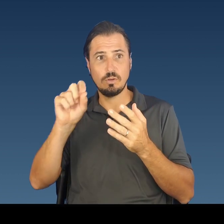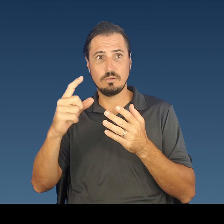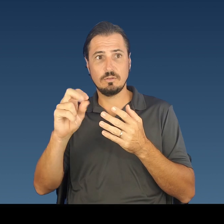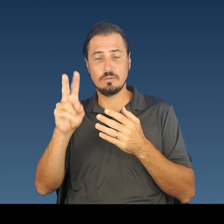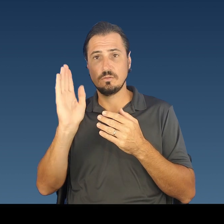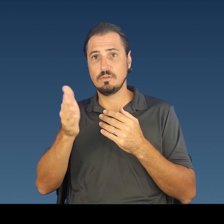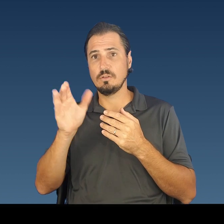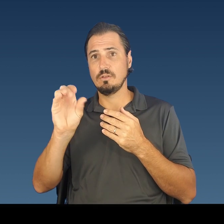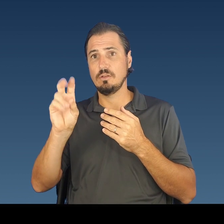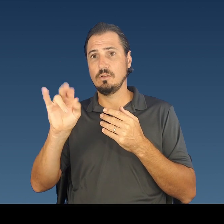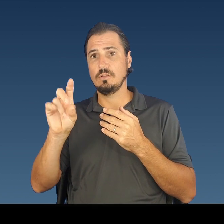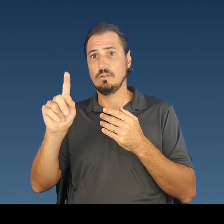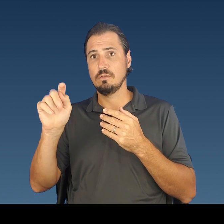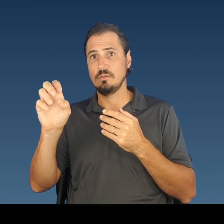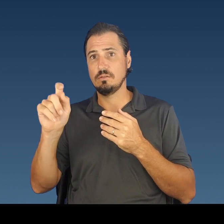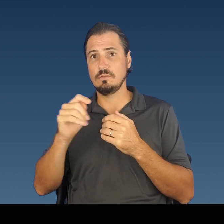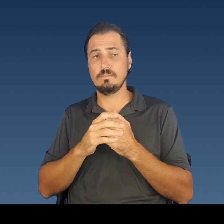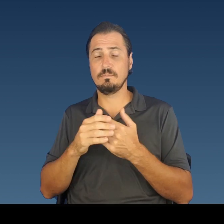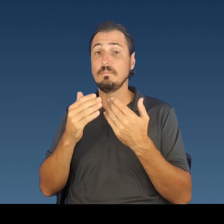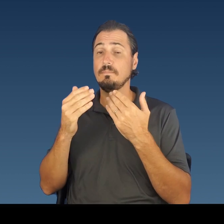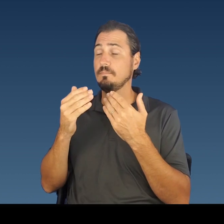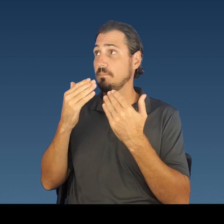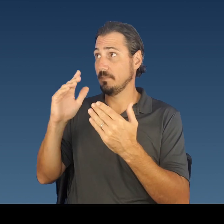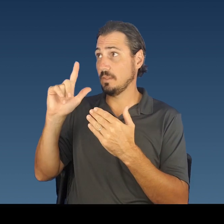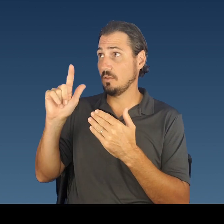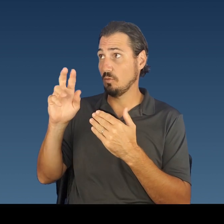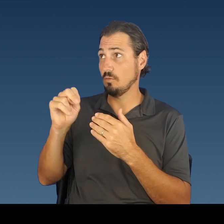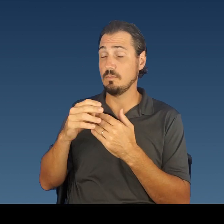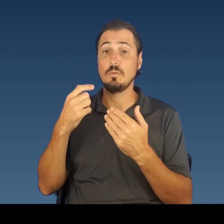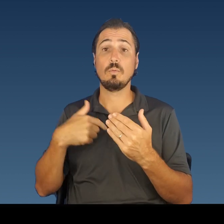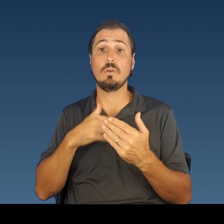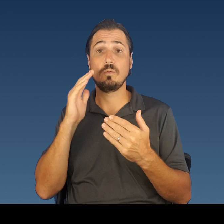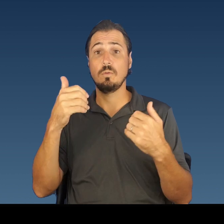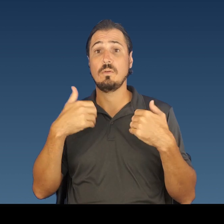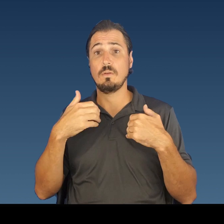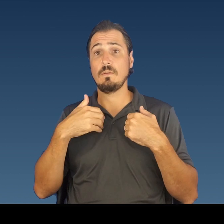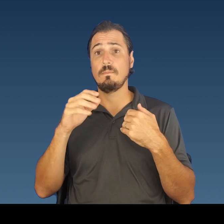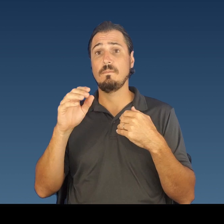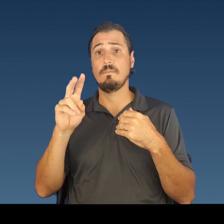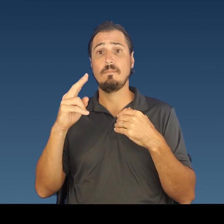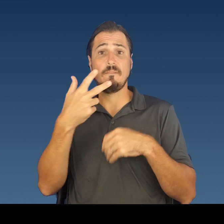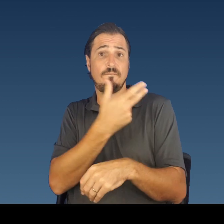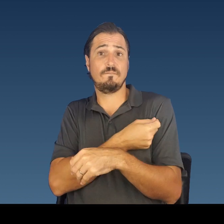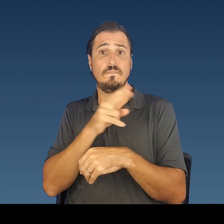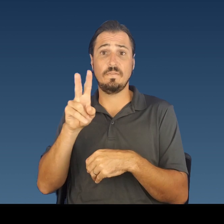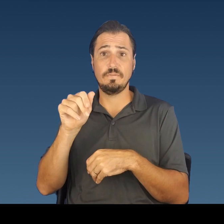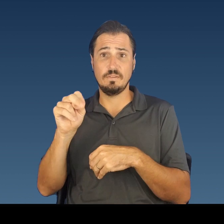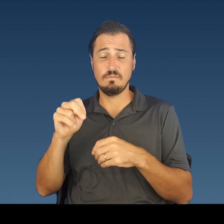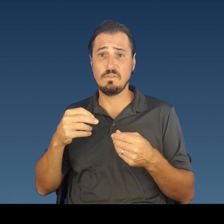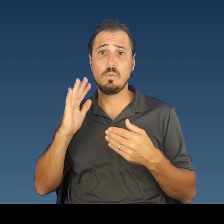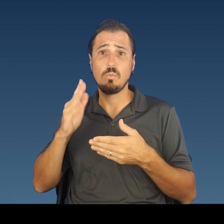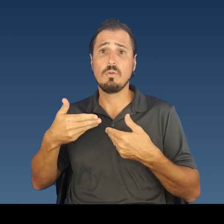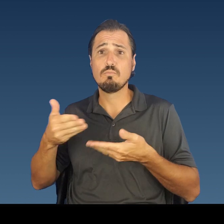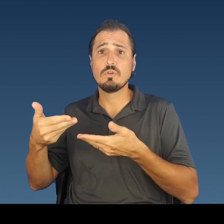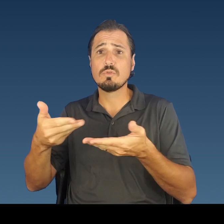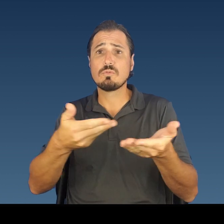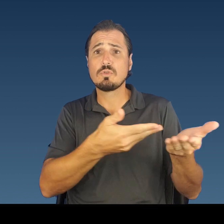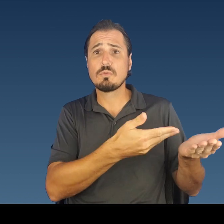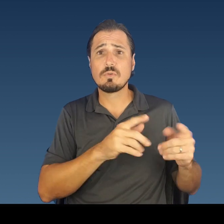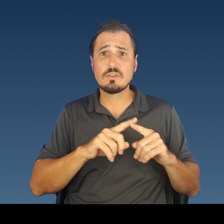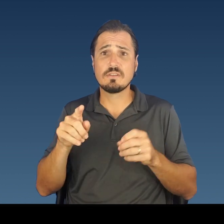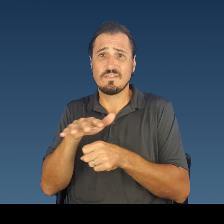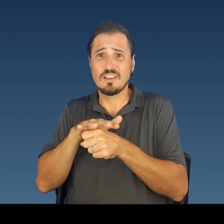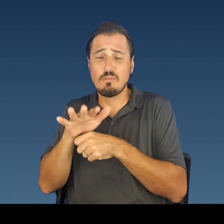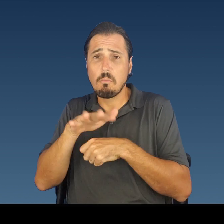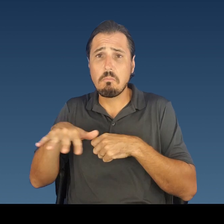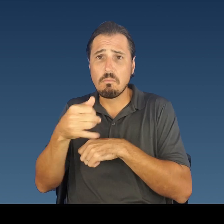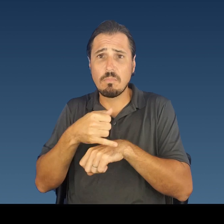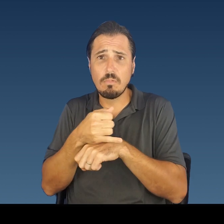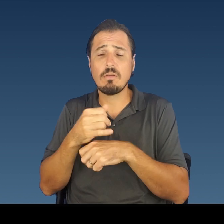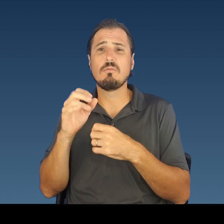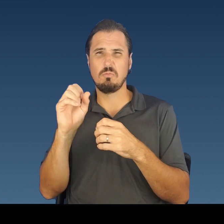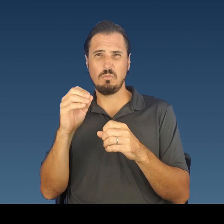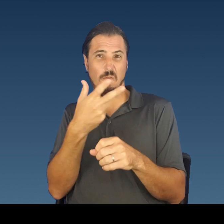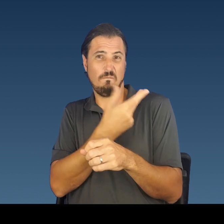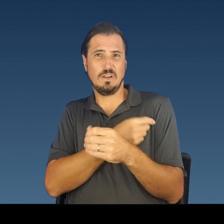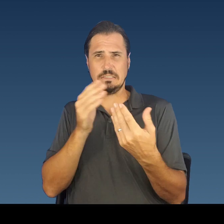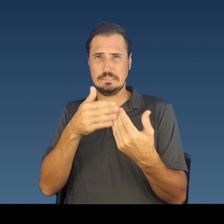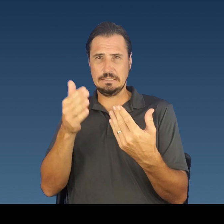Thank you, Lauren. We are bringing the new mobile vaccine van and pop-up clinics to communities around the island to make it convenient and easy. These clinics are open to